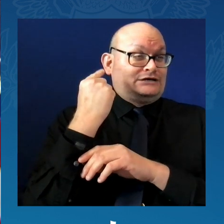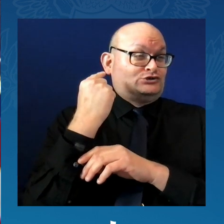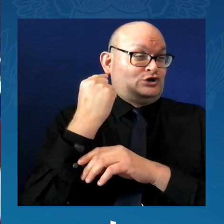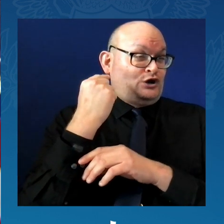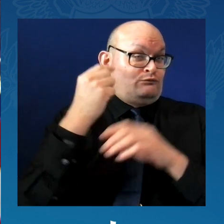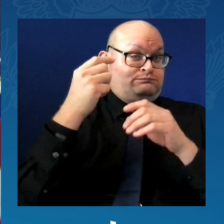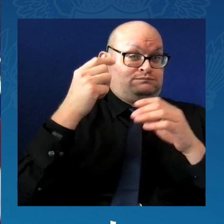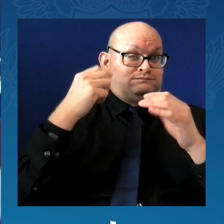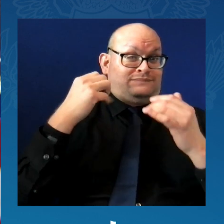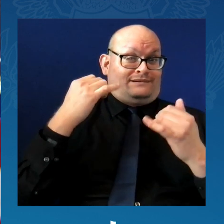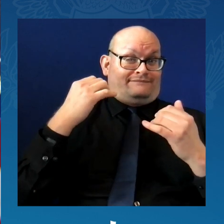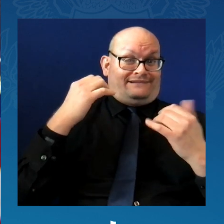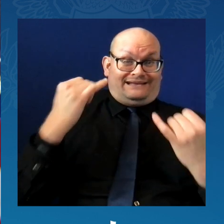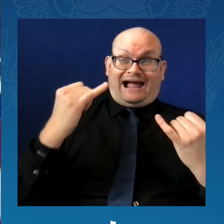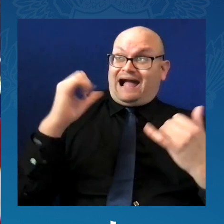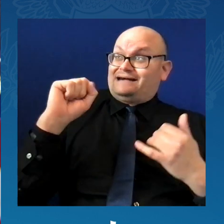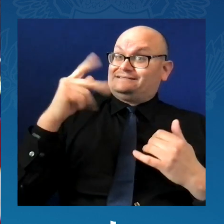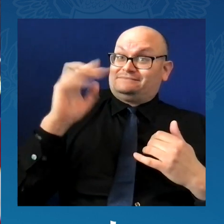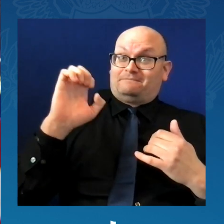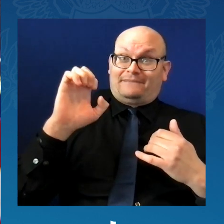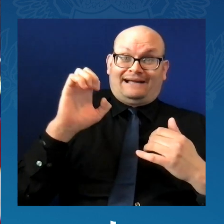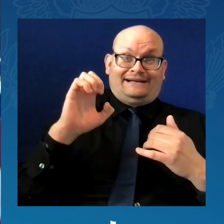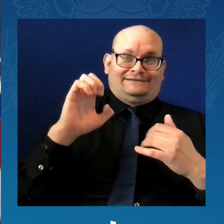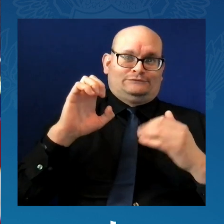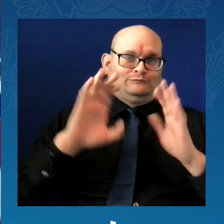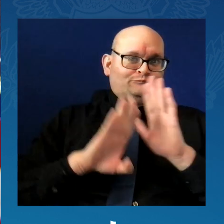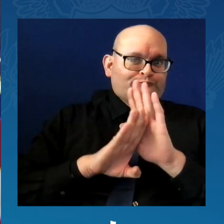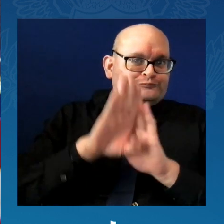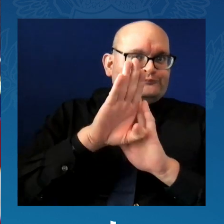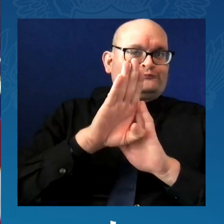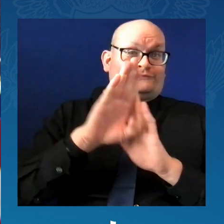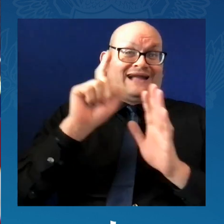we must also establish international rules and norms